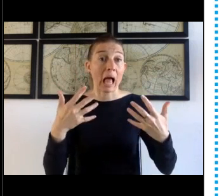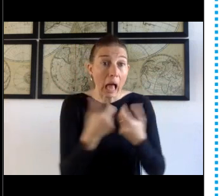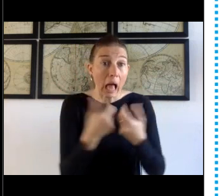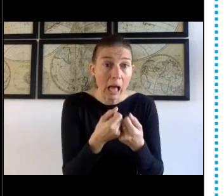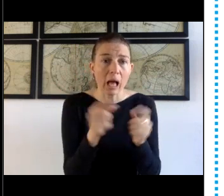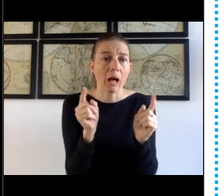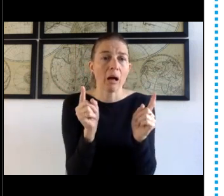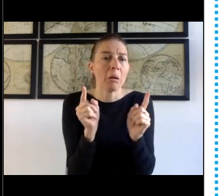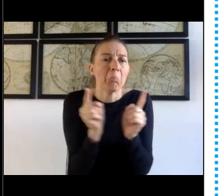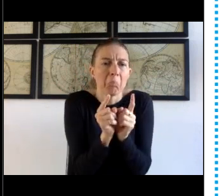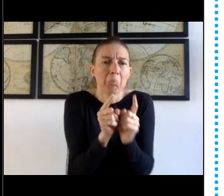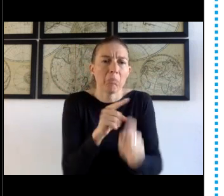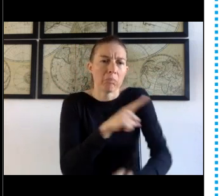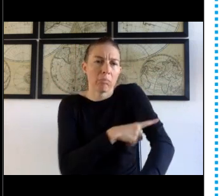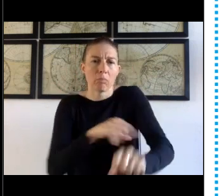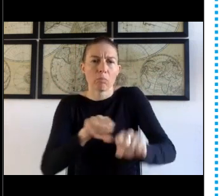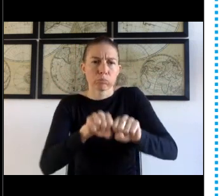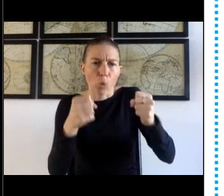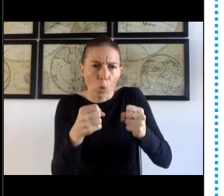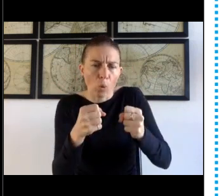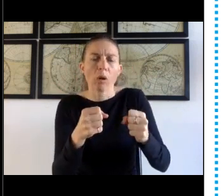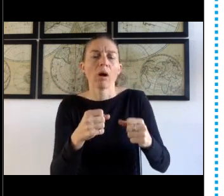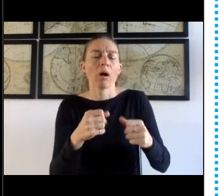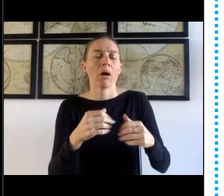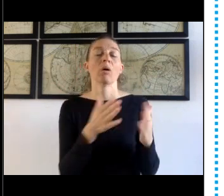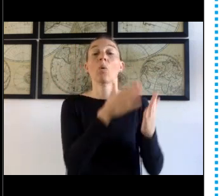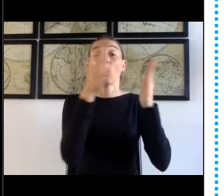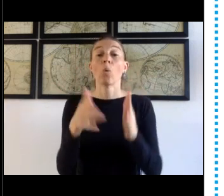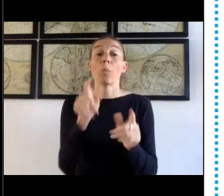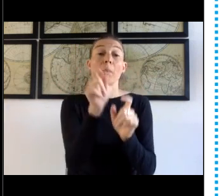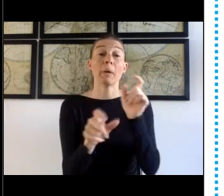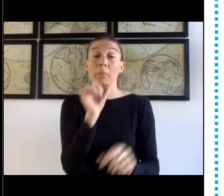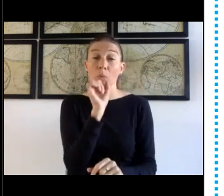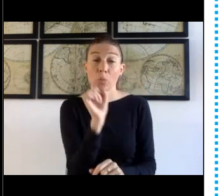but generally we often say persons with disabilities when we talk,